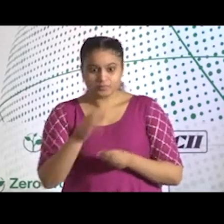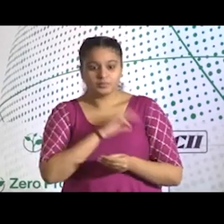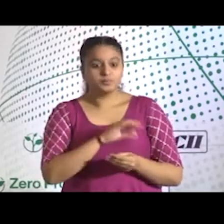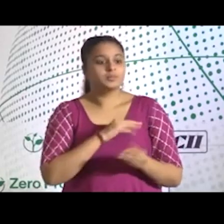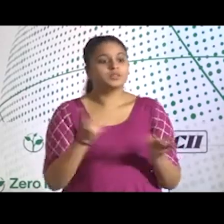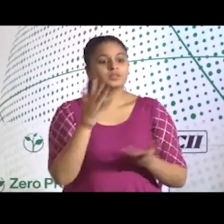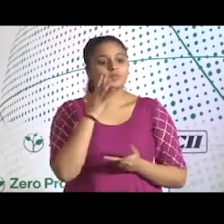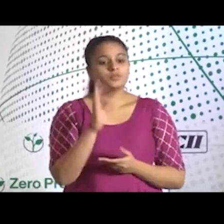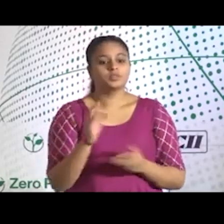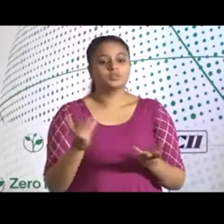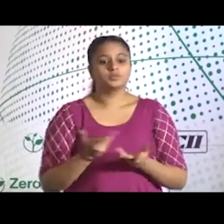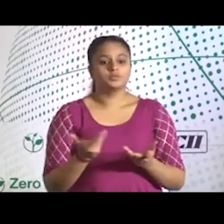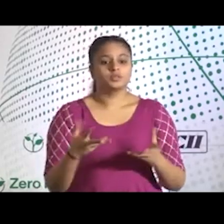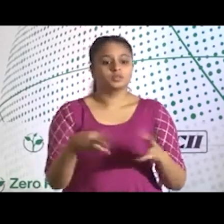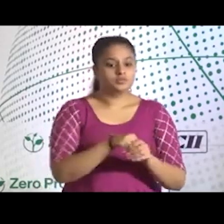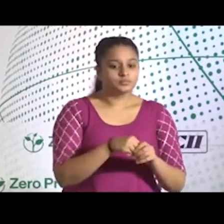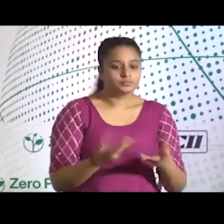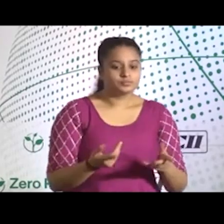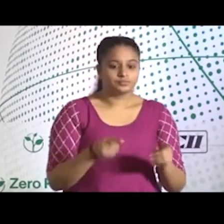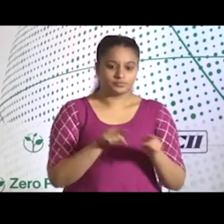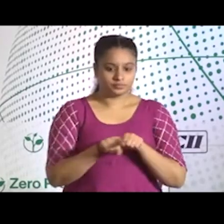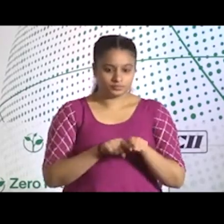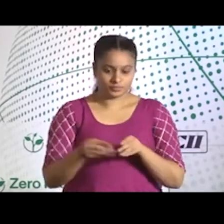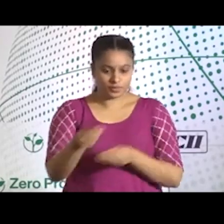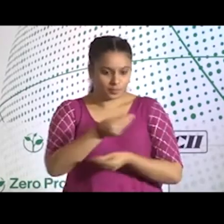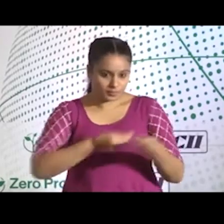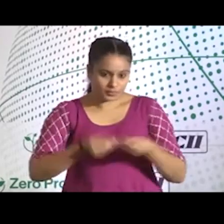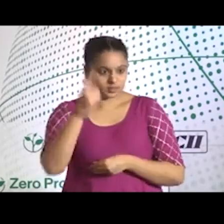be May some of the businesses meeting that